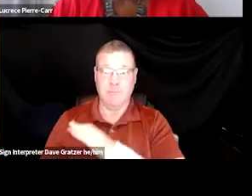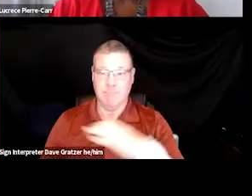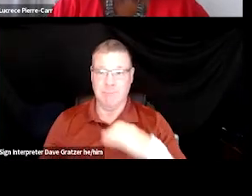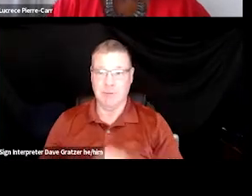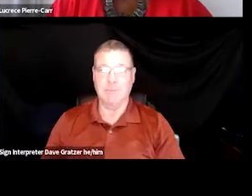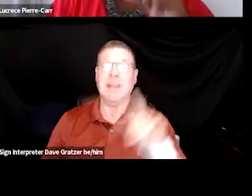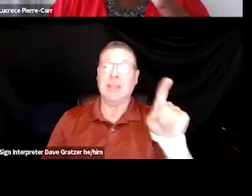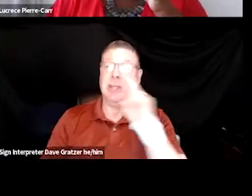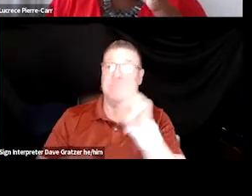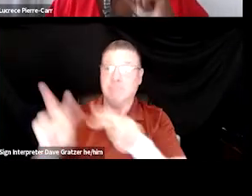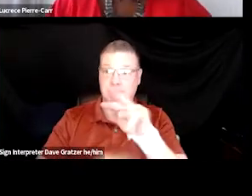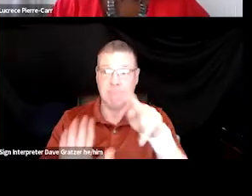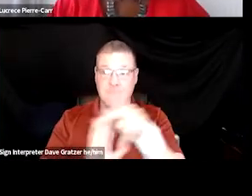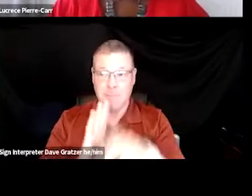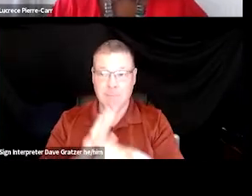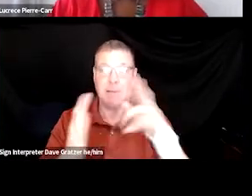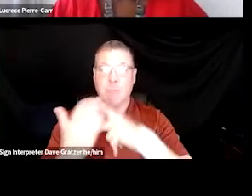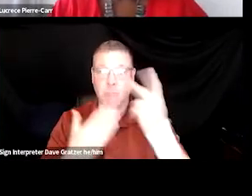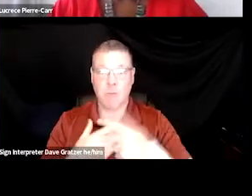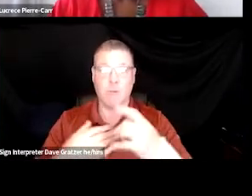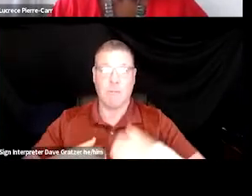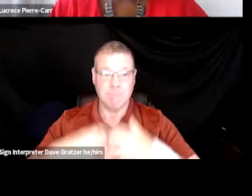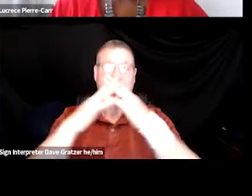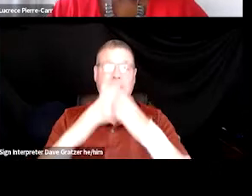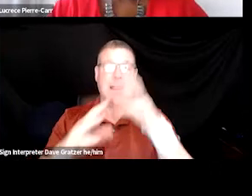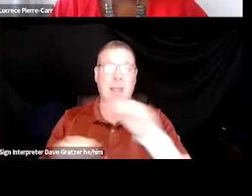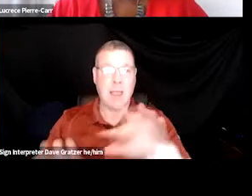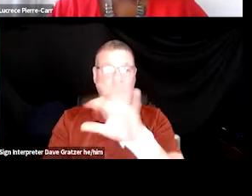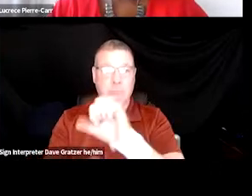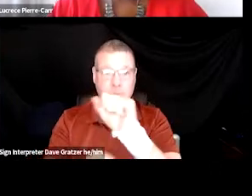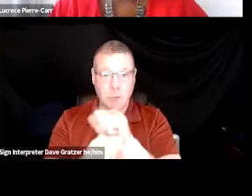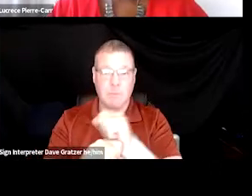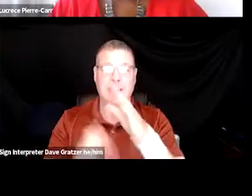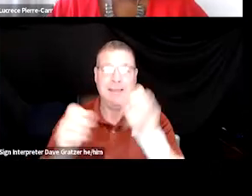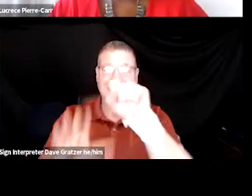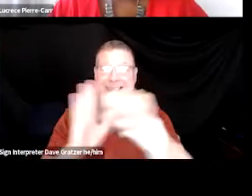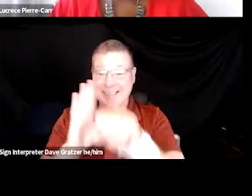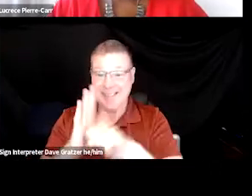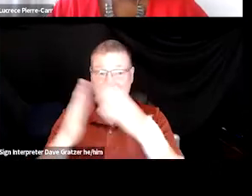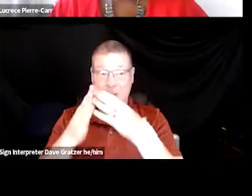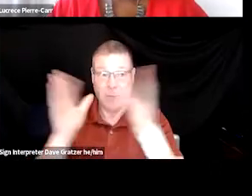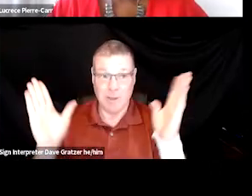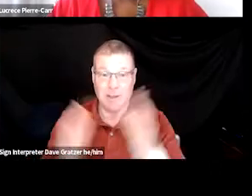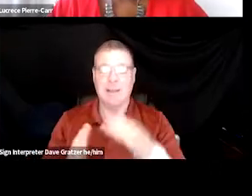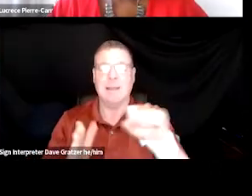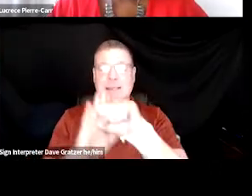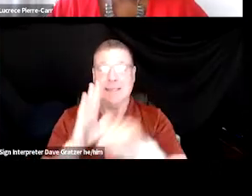She oversees the policy program implementation and procurement statewide, state funded activities